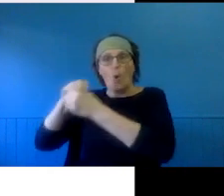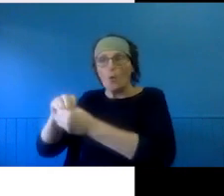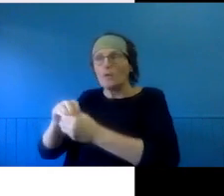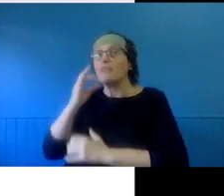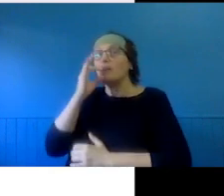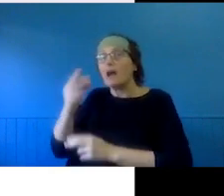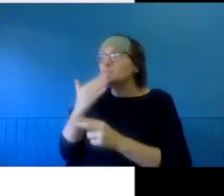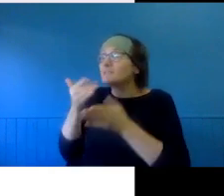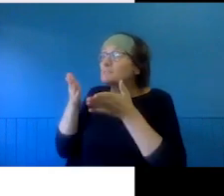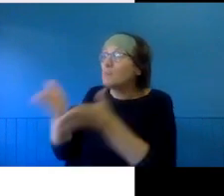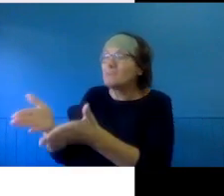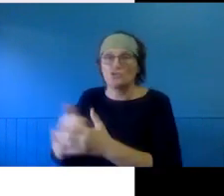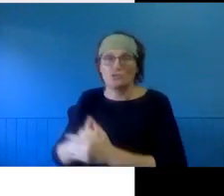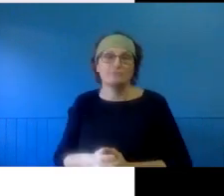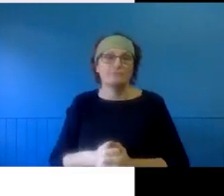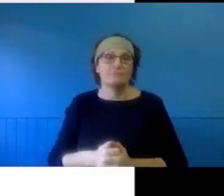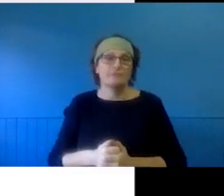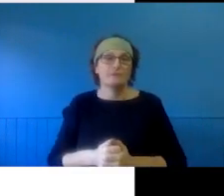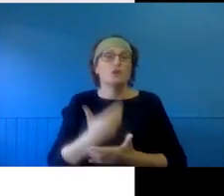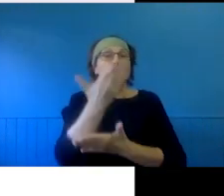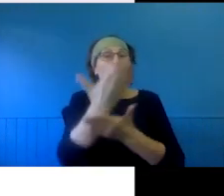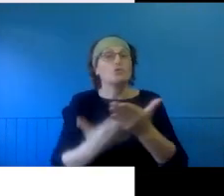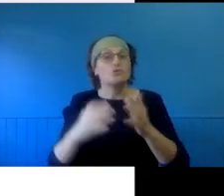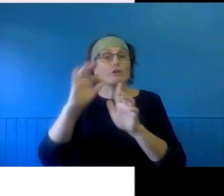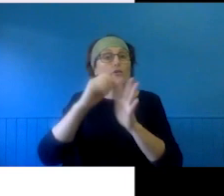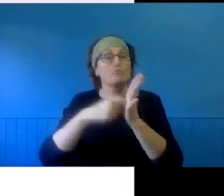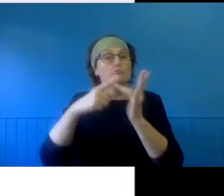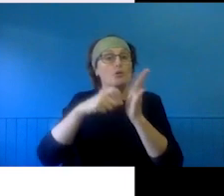The story of the protocols. It started off there were five artform